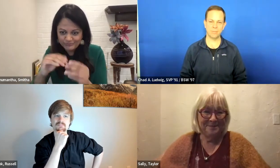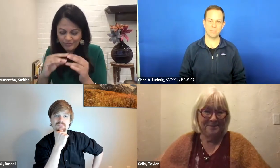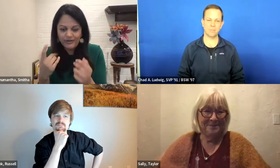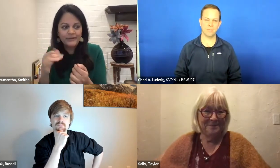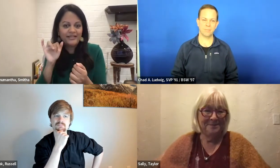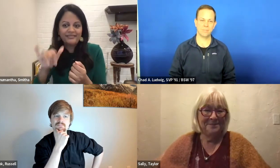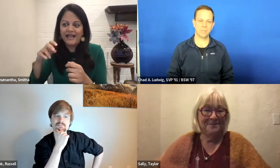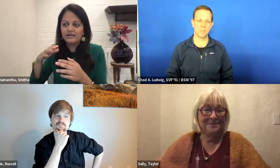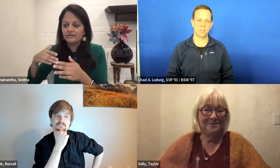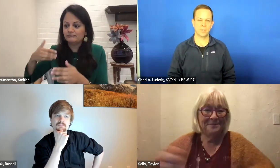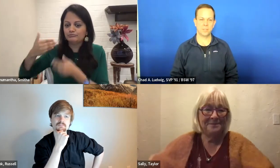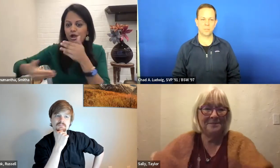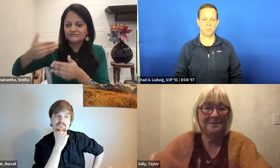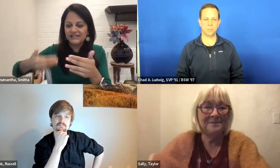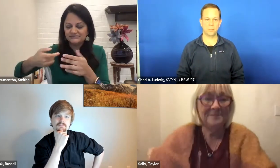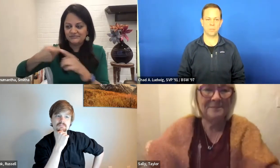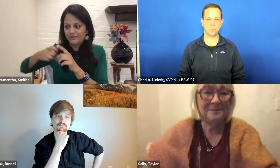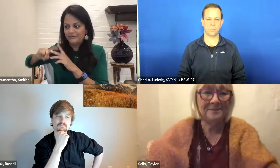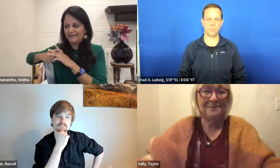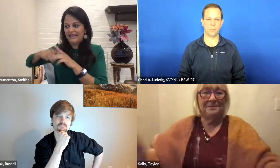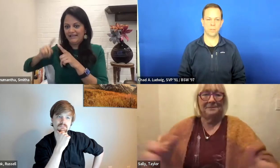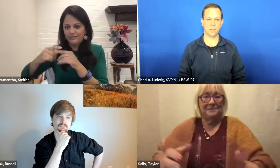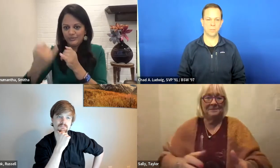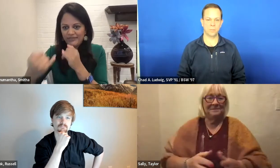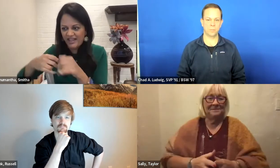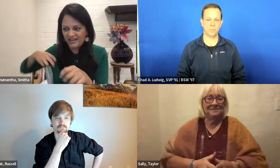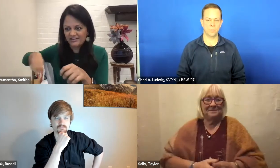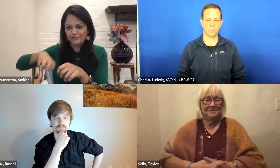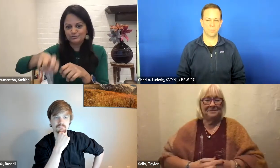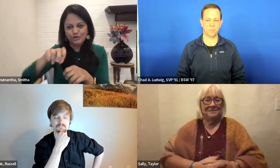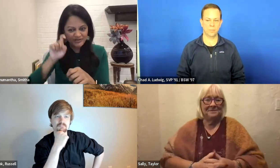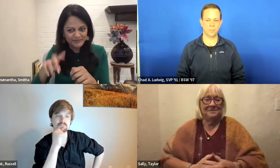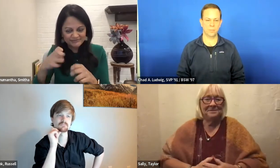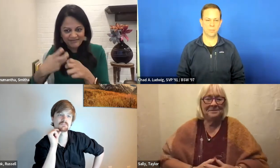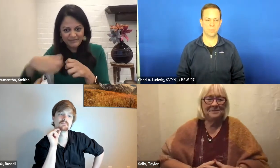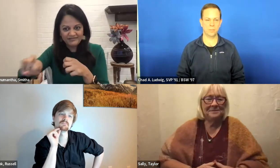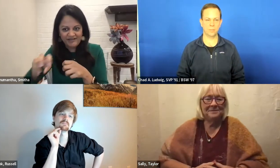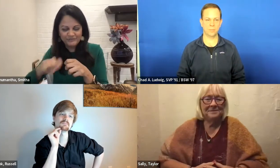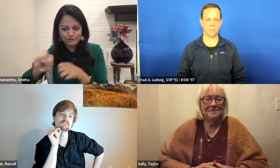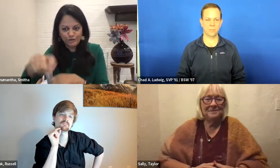Wow, Sally. Thank you so much for sharing your story, and just the process from the beginning until the end,